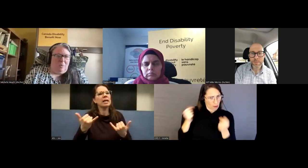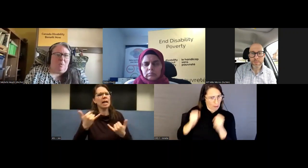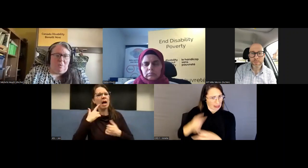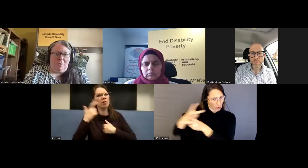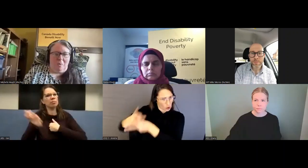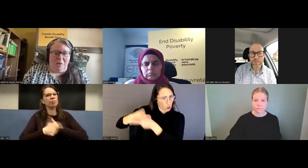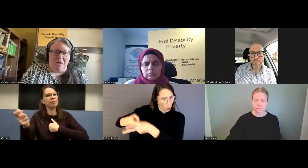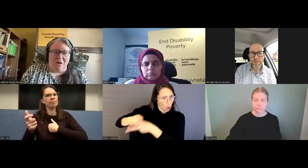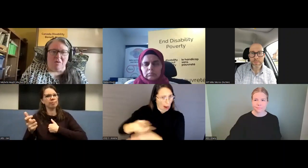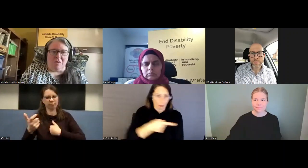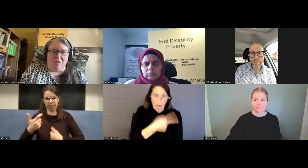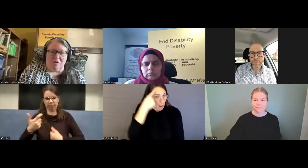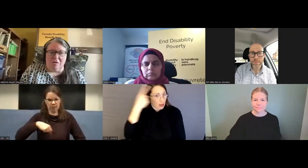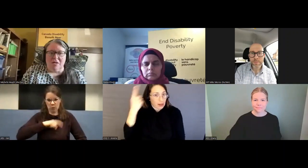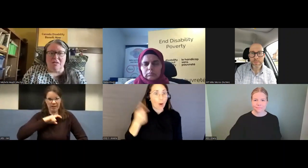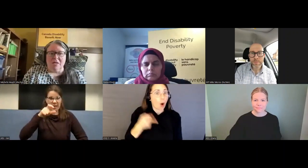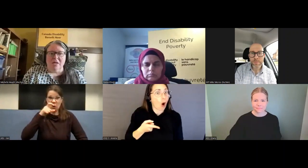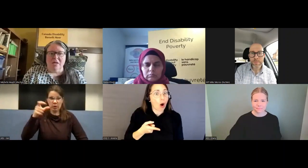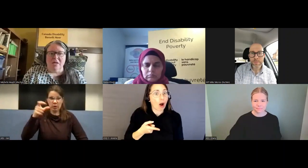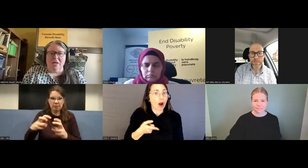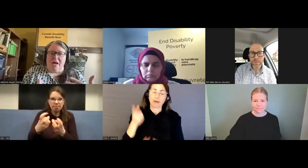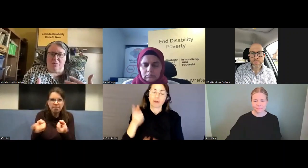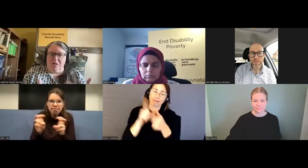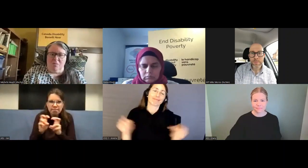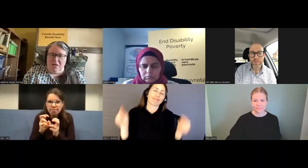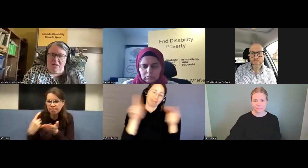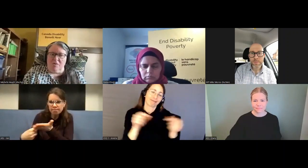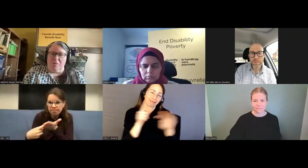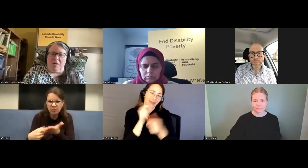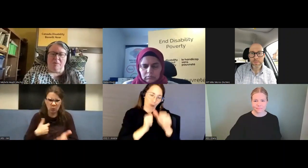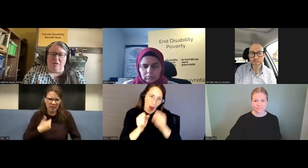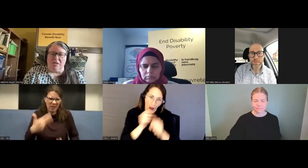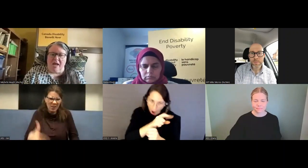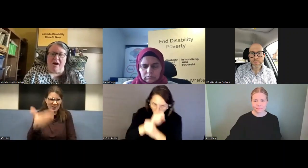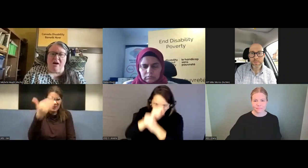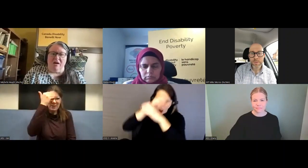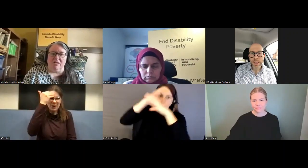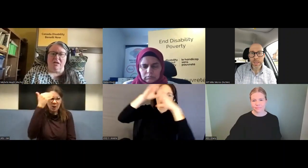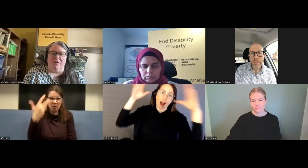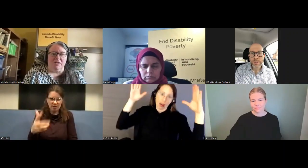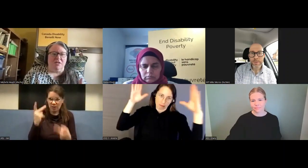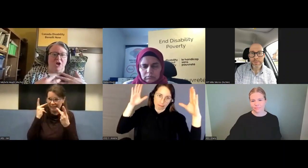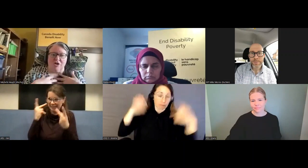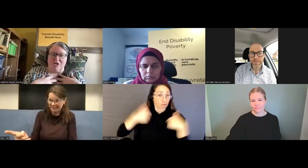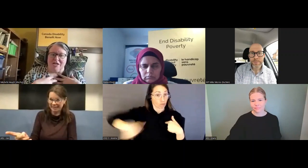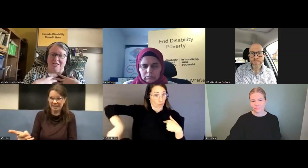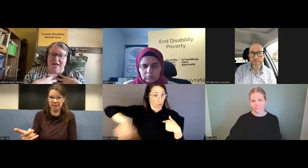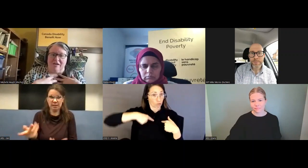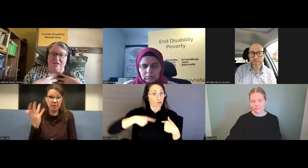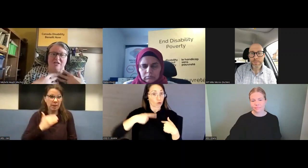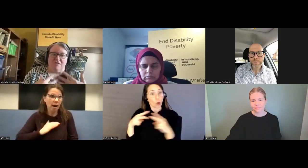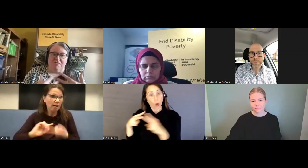WE KNOW THOSE STORIES AND WE KNOW THE PEOPLE BECAUSE IF IT'S NOT US OURSELVES, IT IS OUR